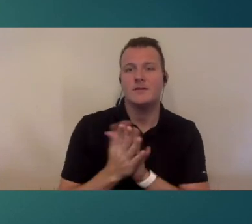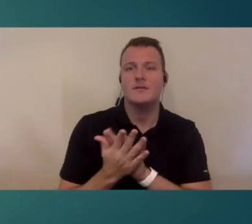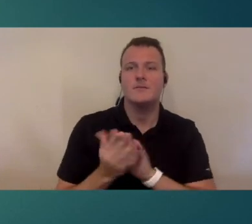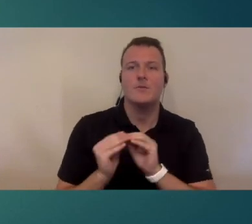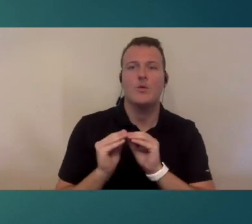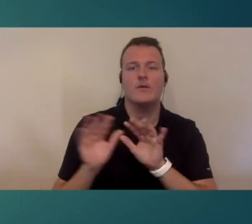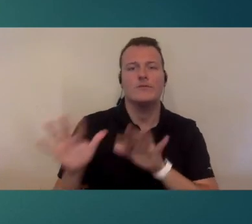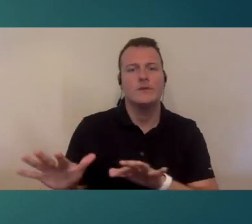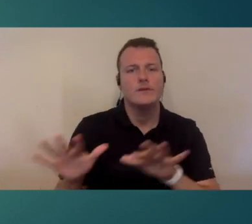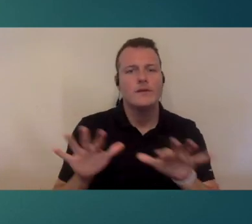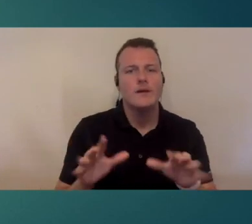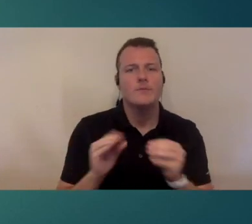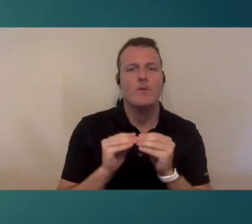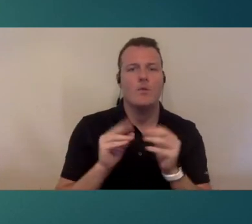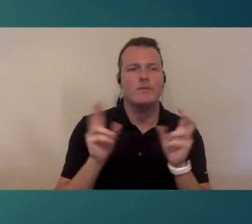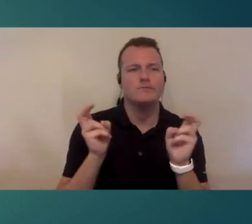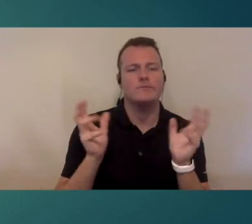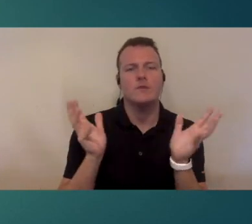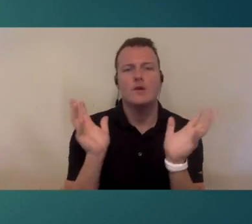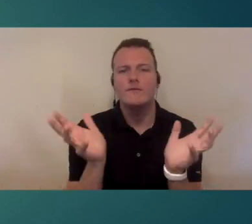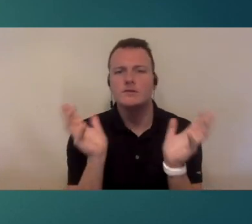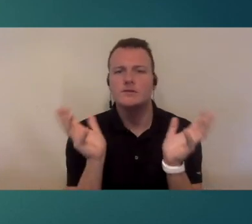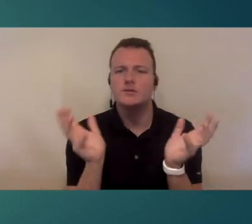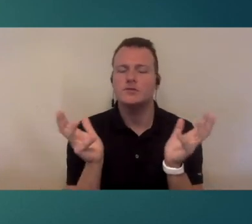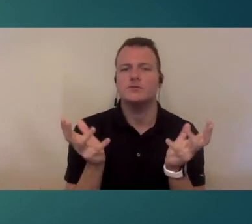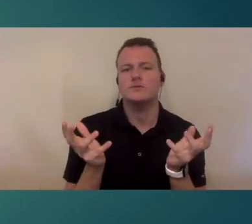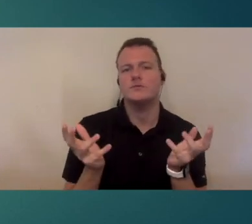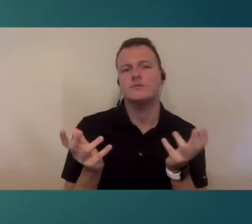conversational I guess-